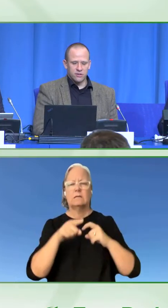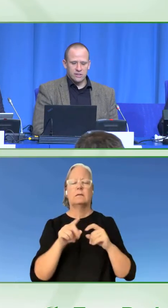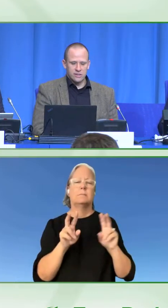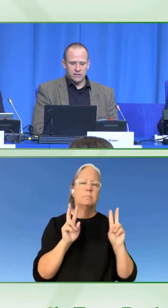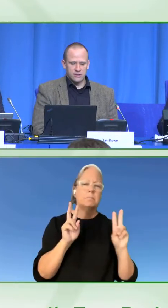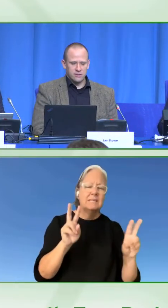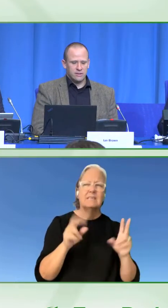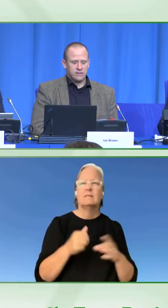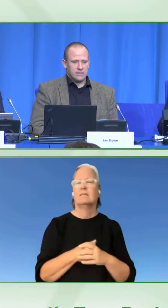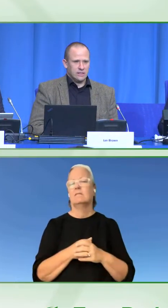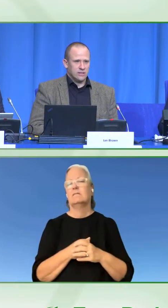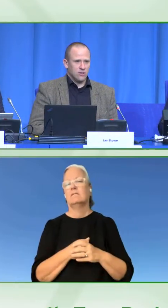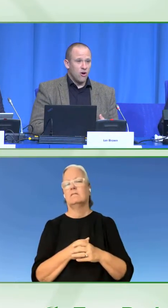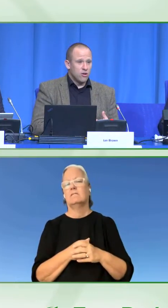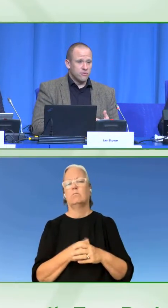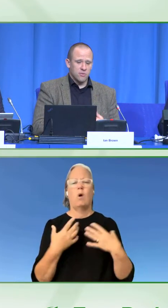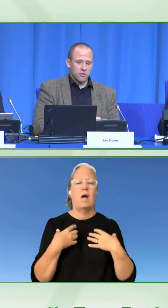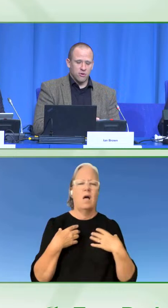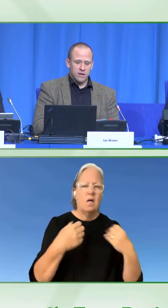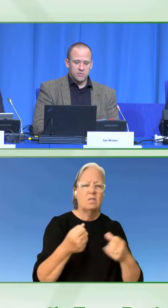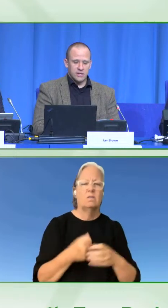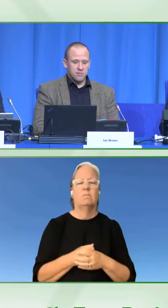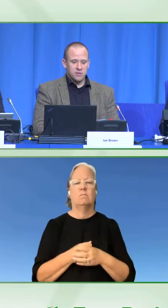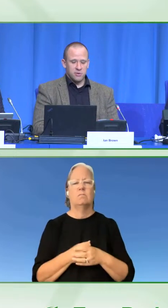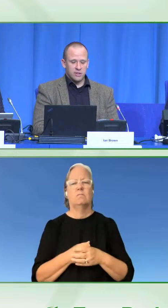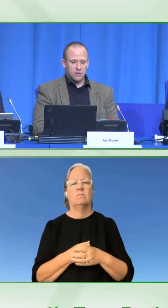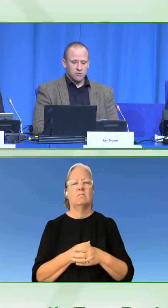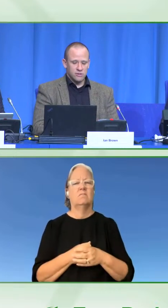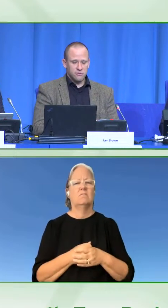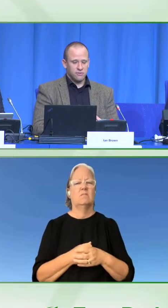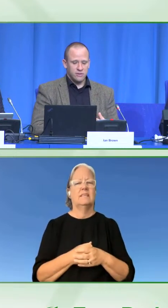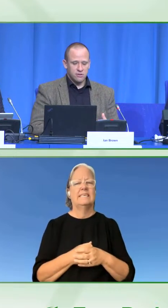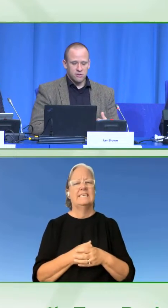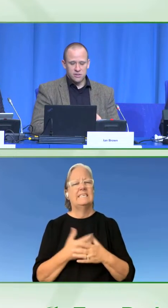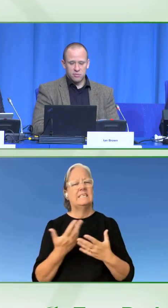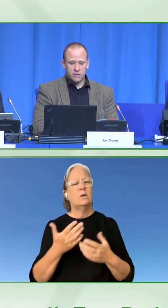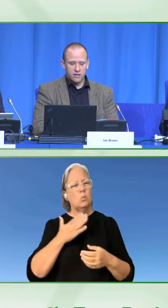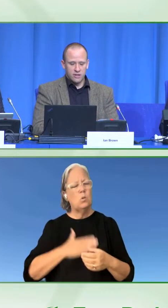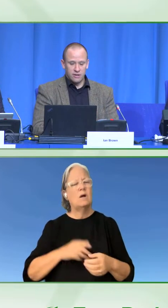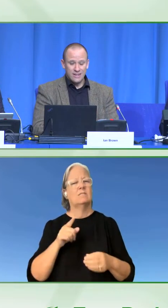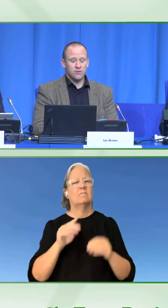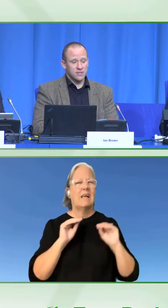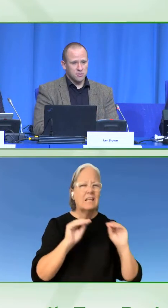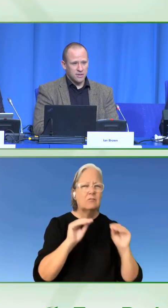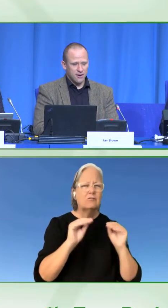has a couple of QR codes and the reason I mention this piece of paper is because the